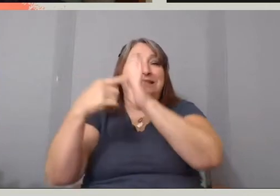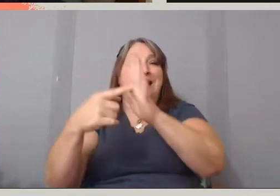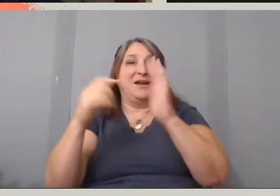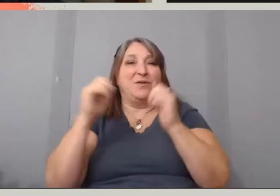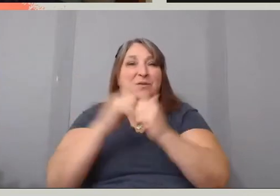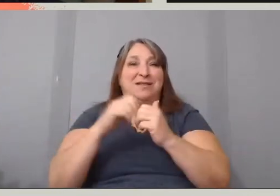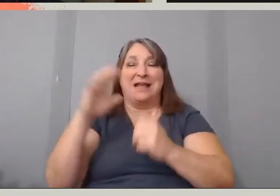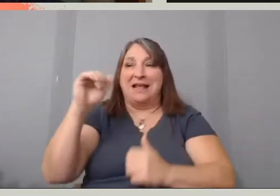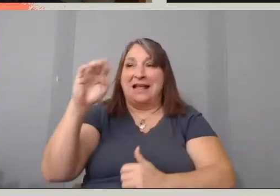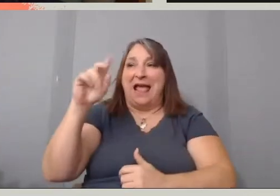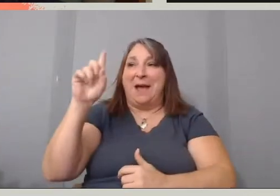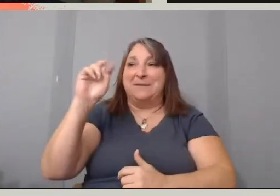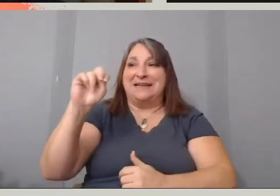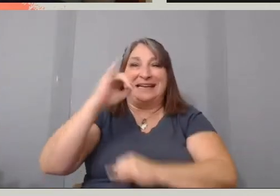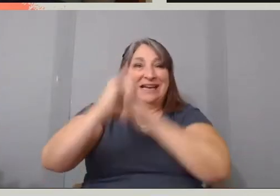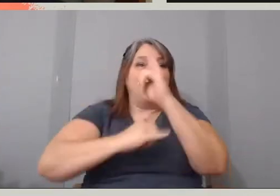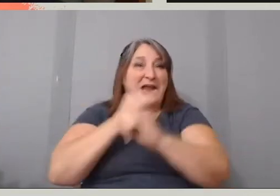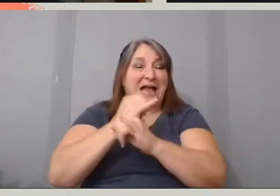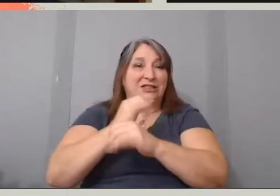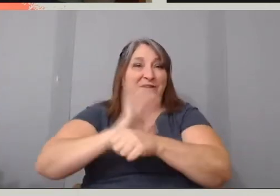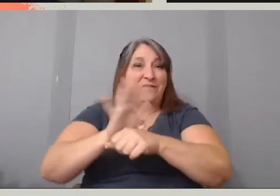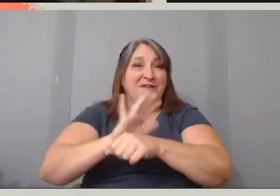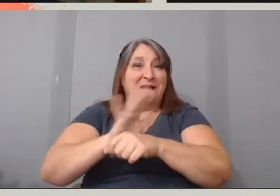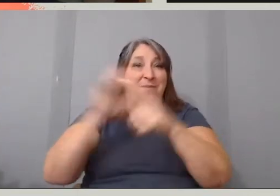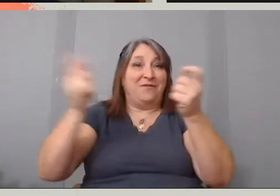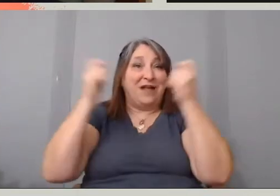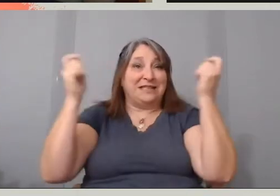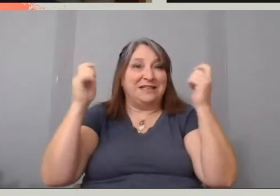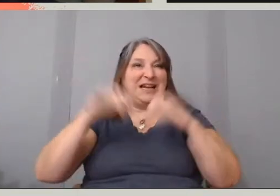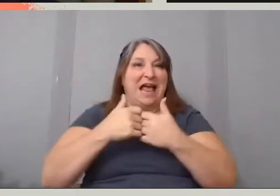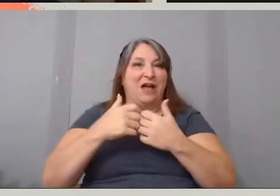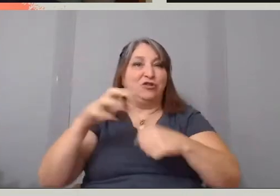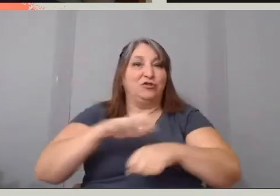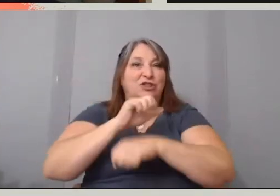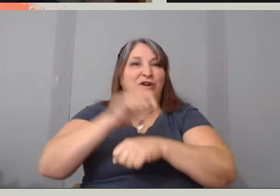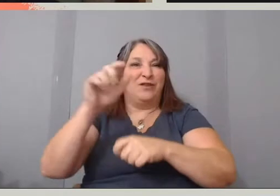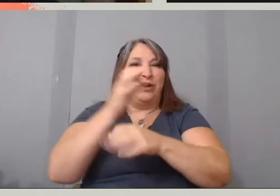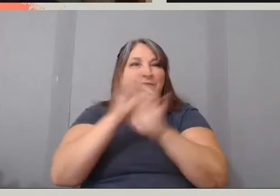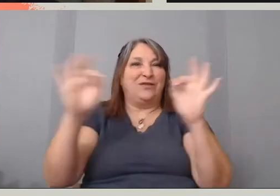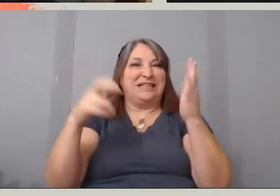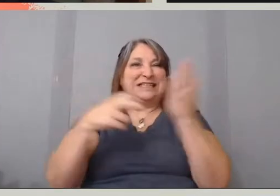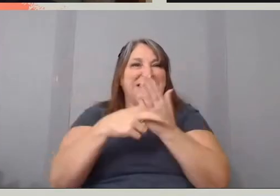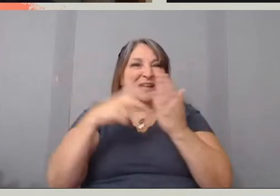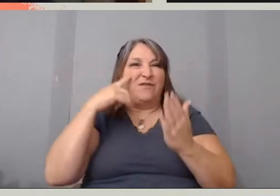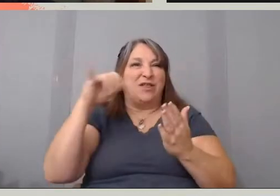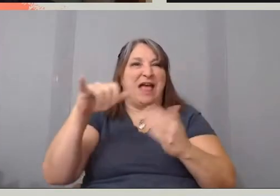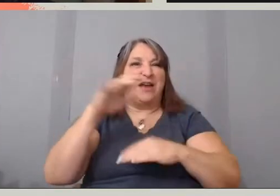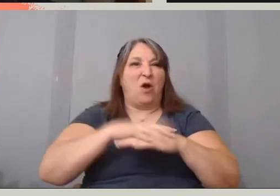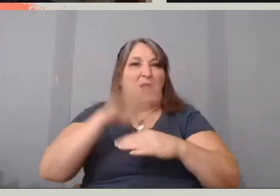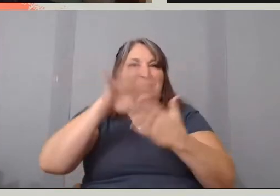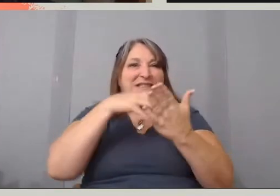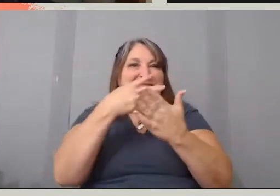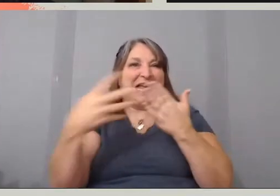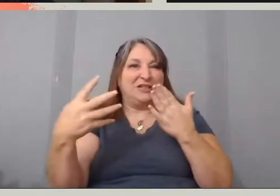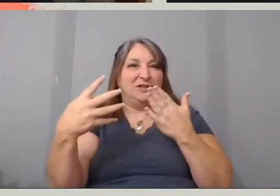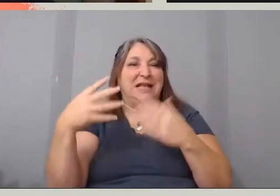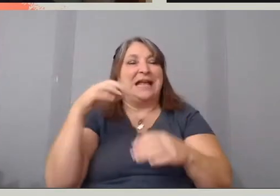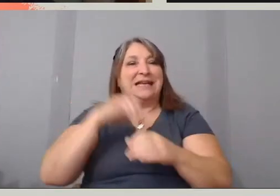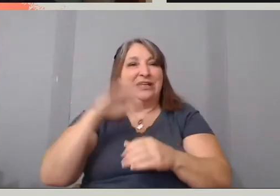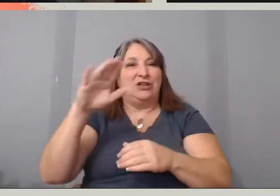And information about how to reserve your free ticket for that are on the schedule and in your email inbox.